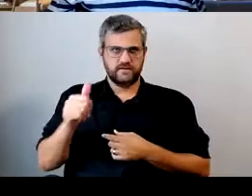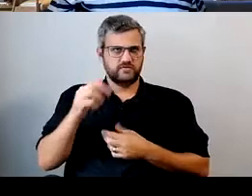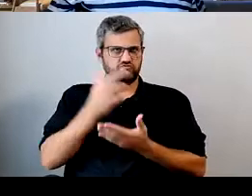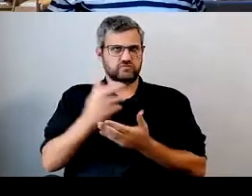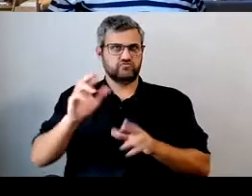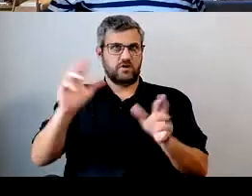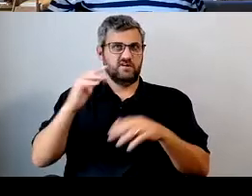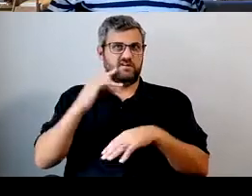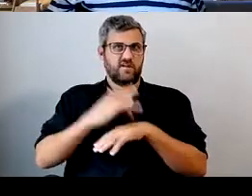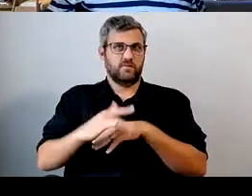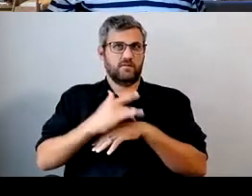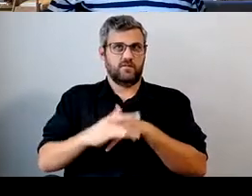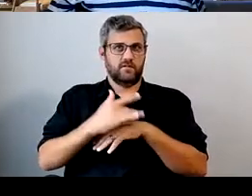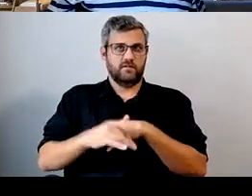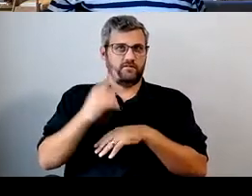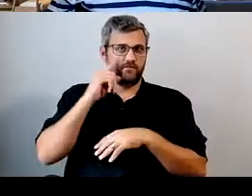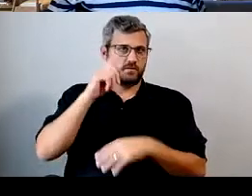for the deaf and deaf blind individuals?